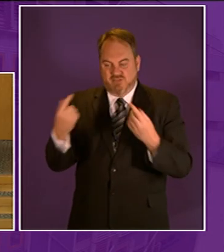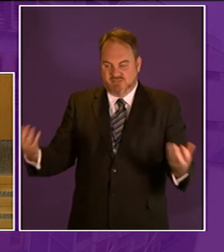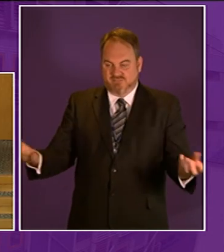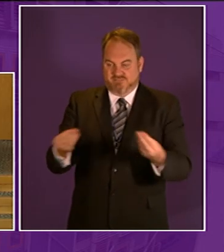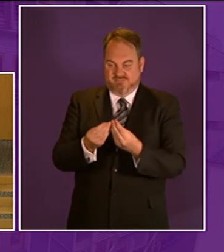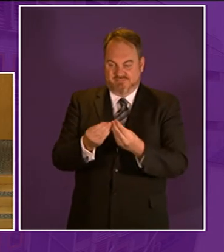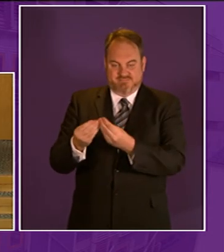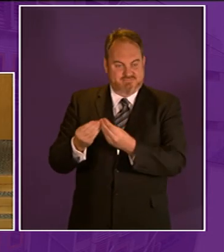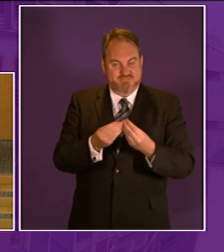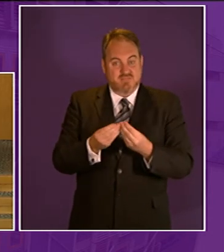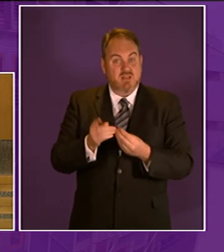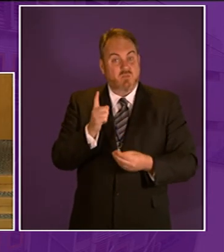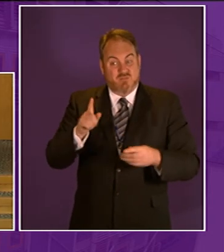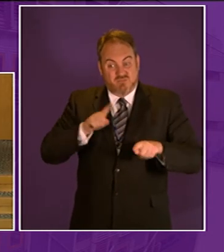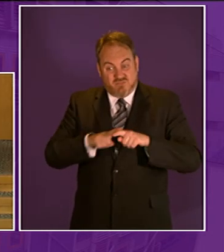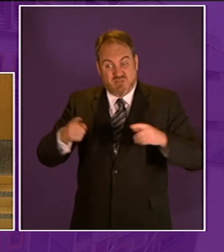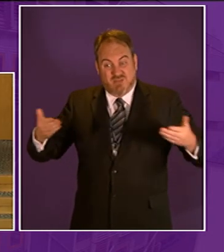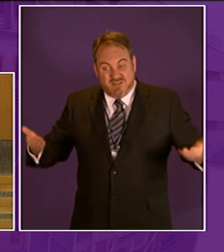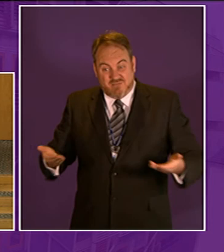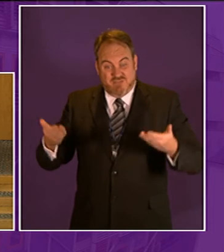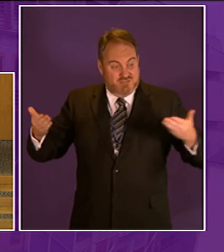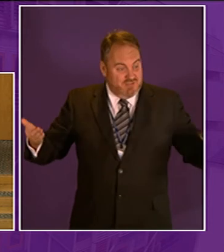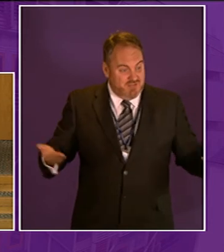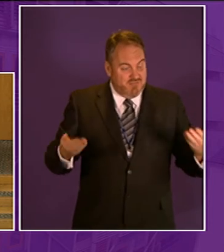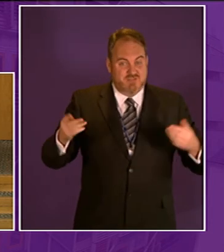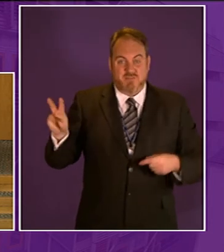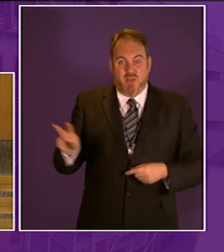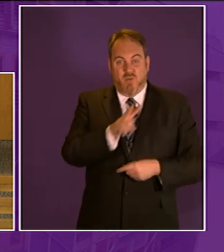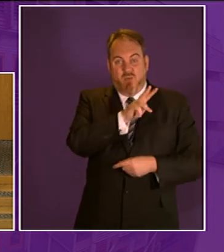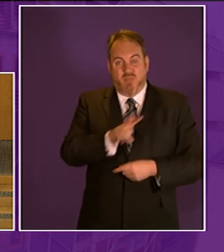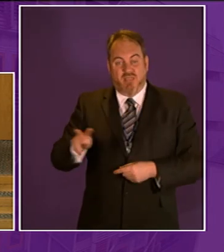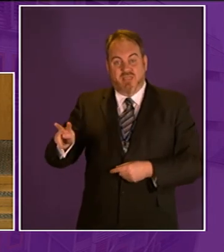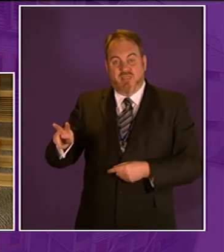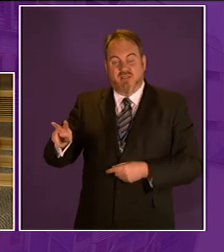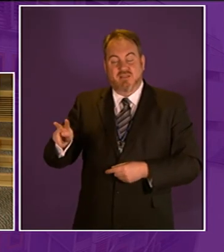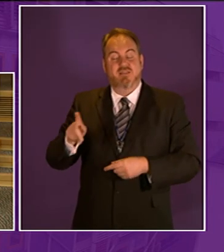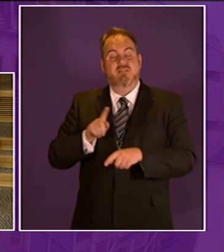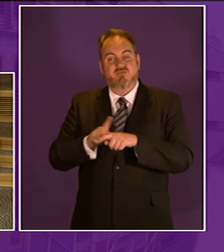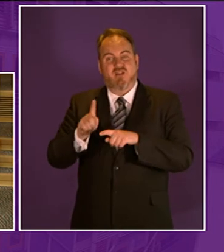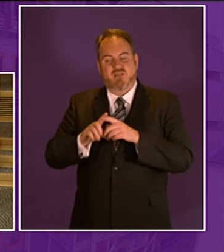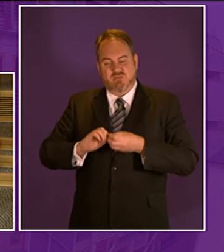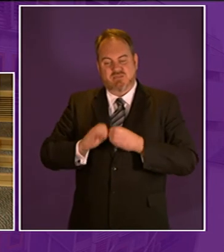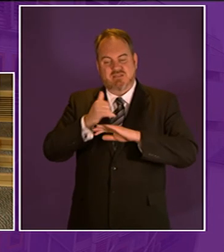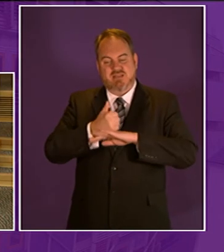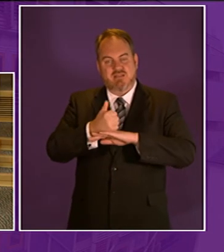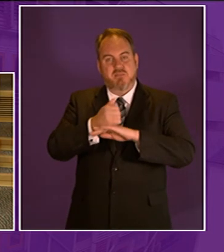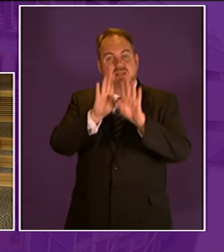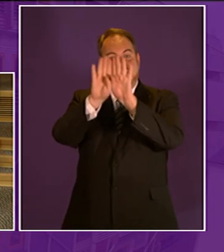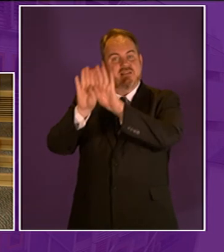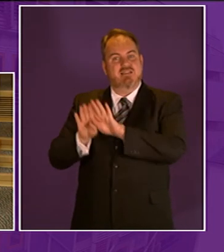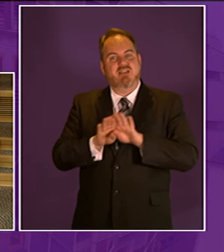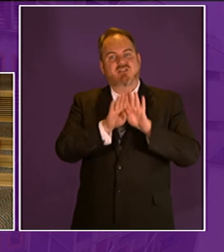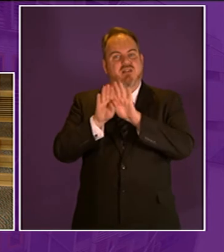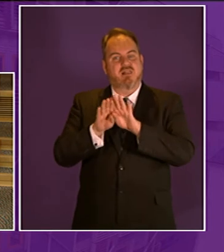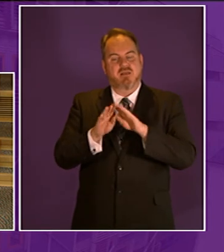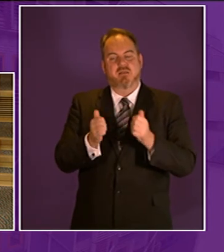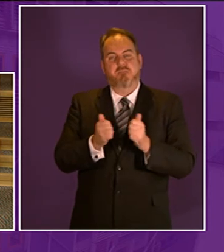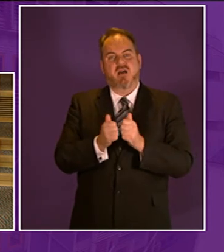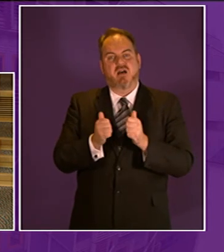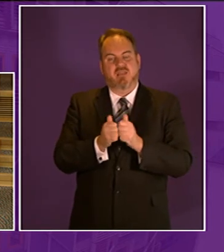We have regularly encouraged progress on national bargaining and the resolution of the issues